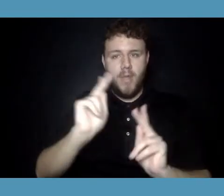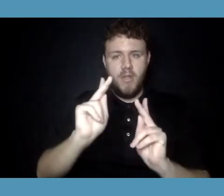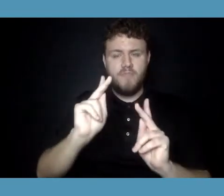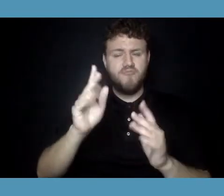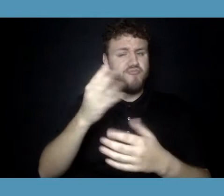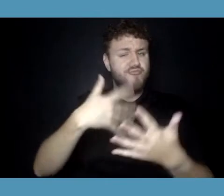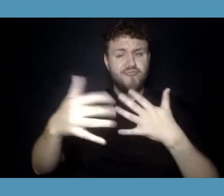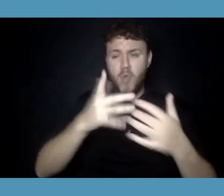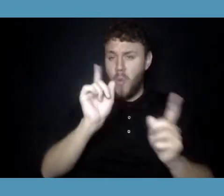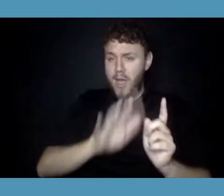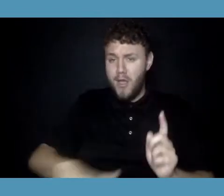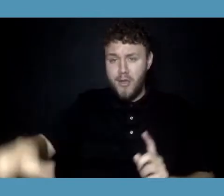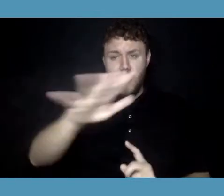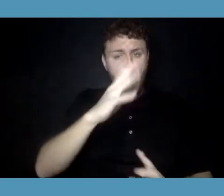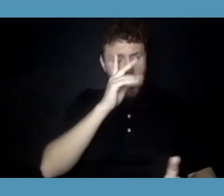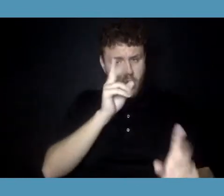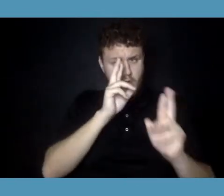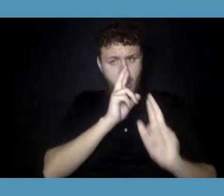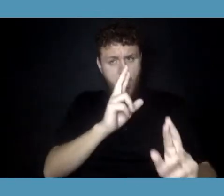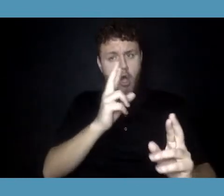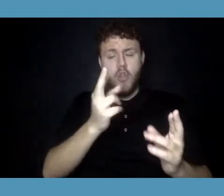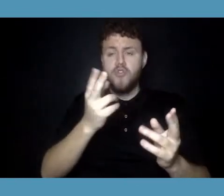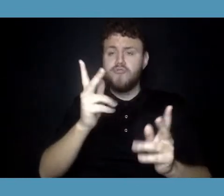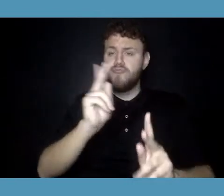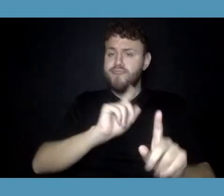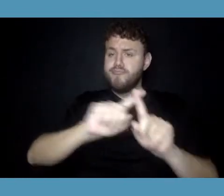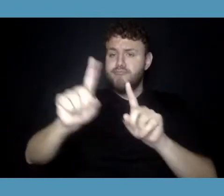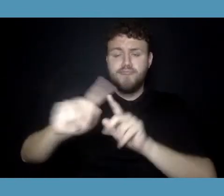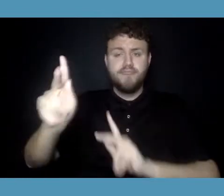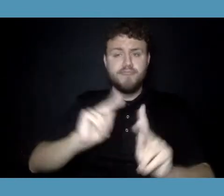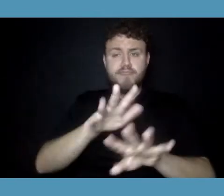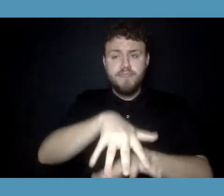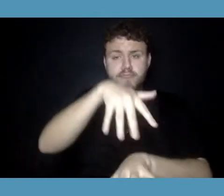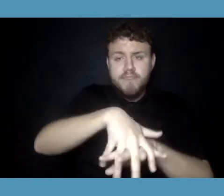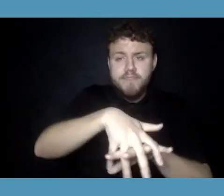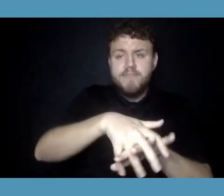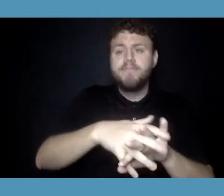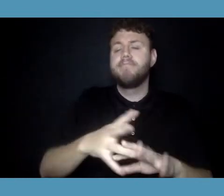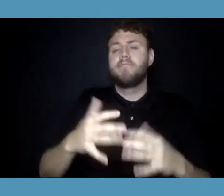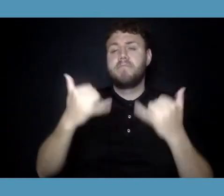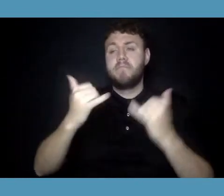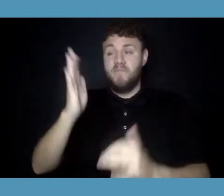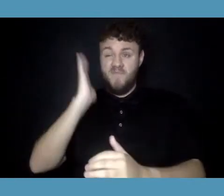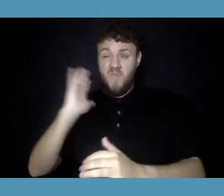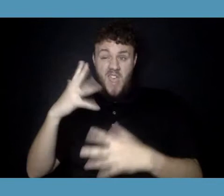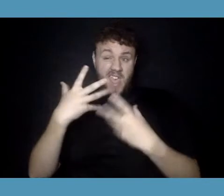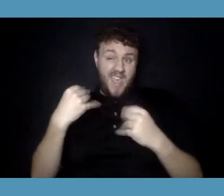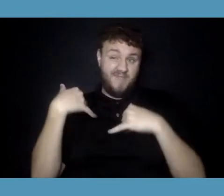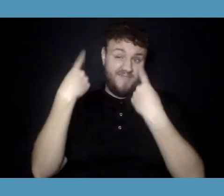indigenous nations as living communities, their elders past and present as well as future